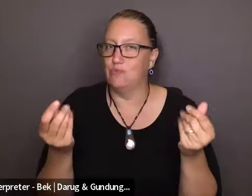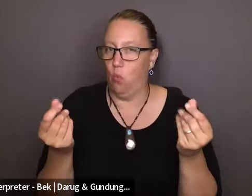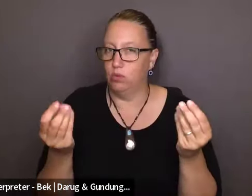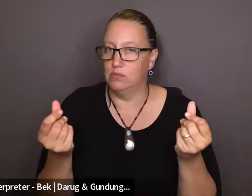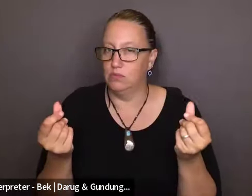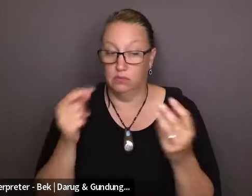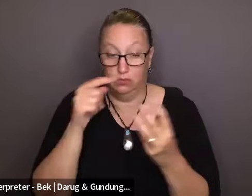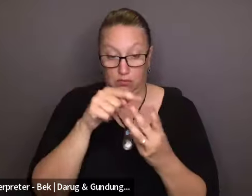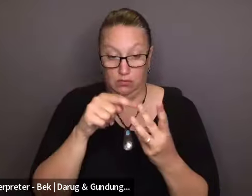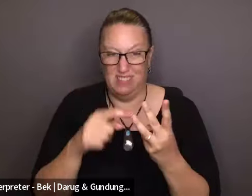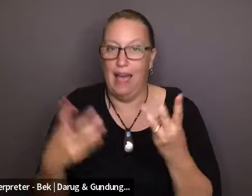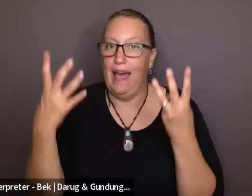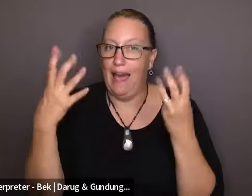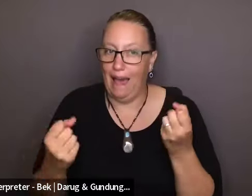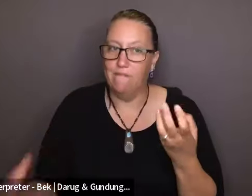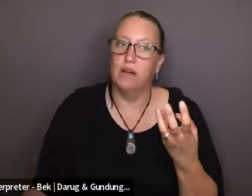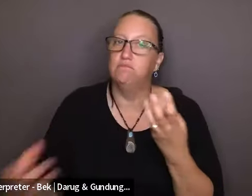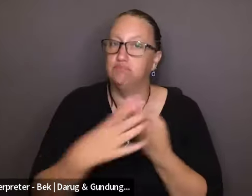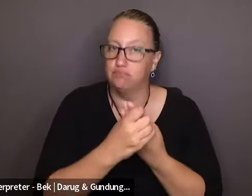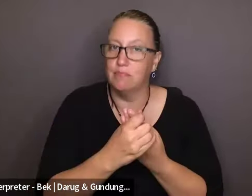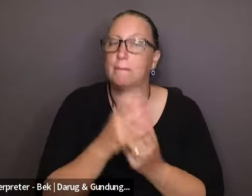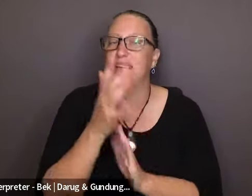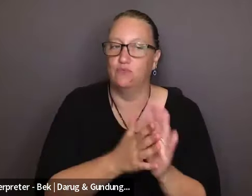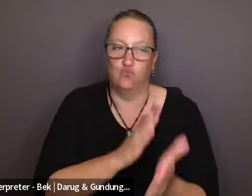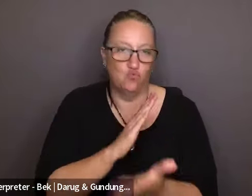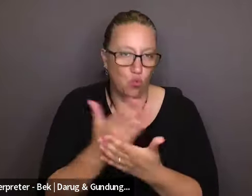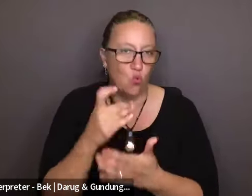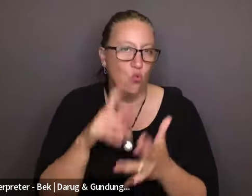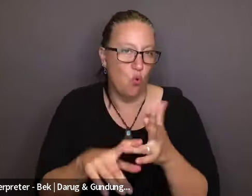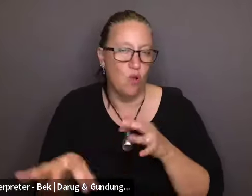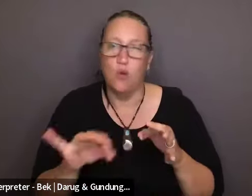three things coming together. Mutuality, shared power and